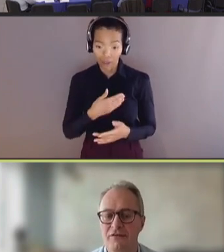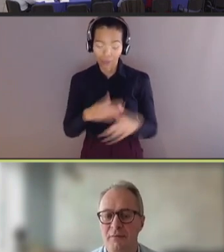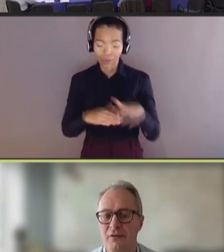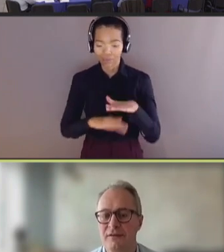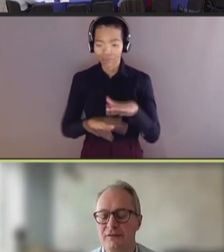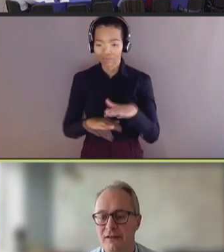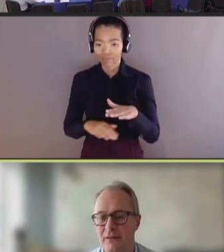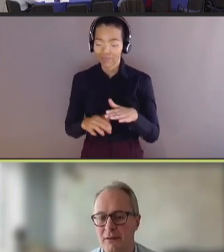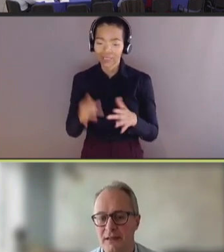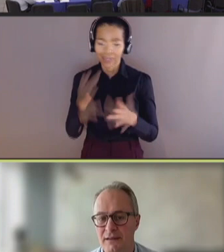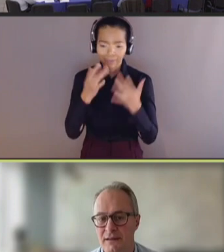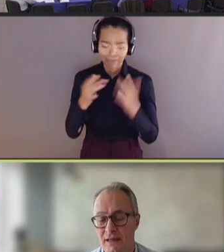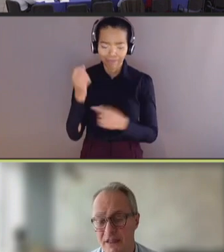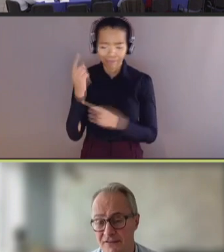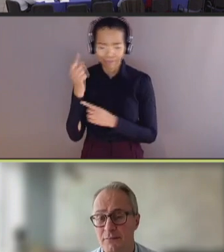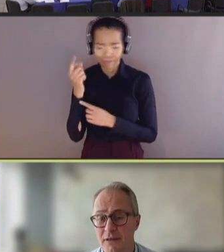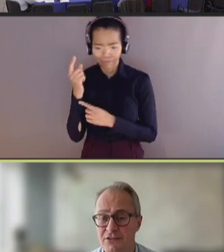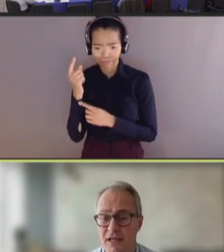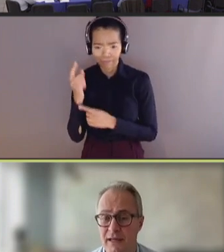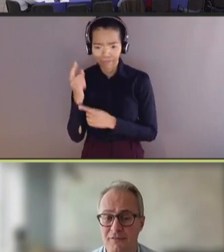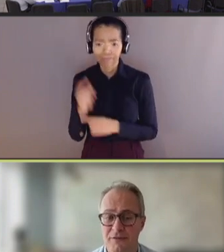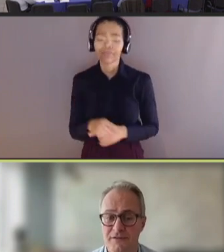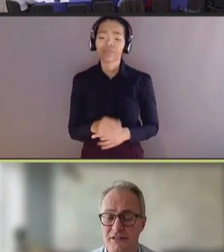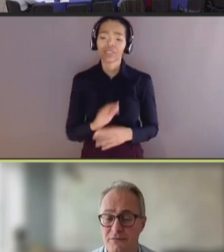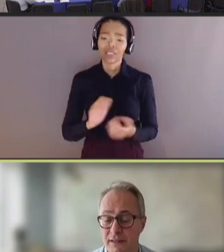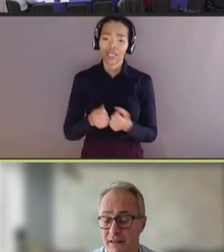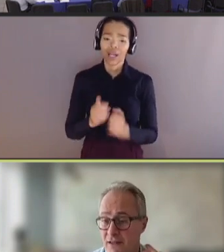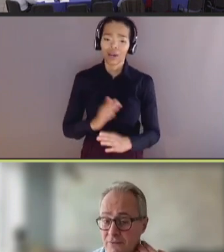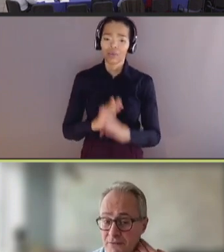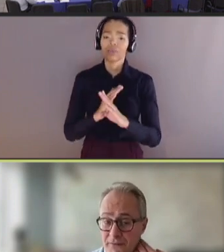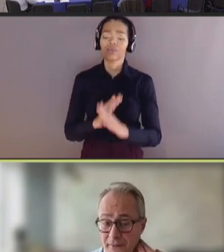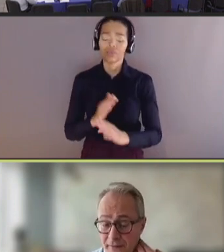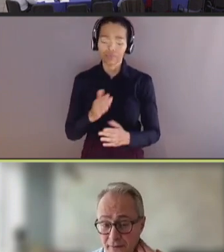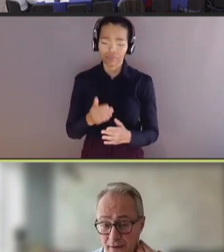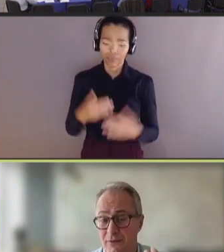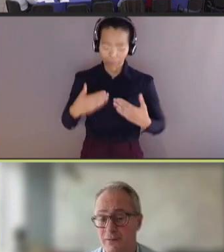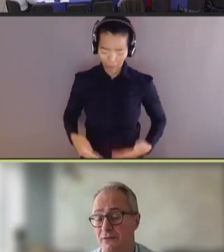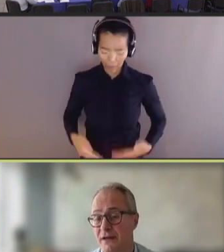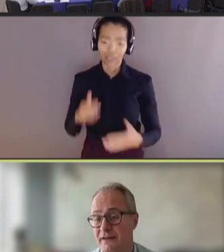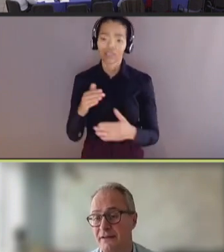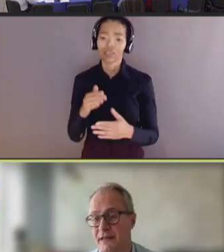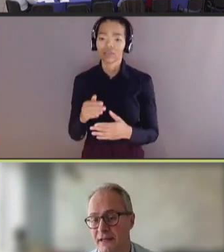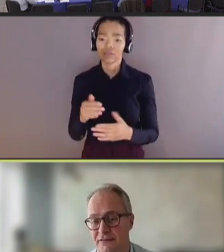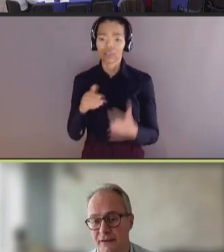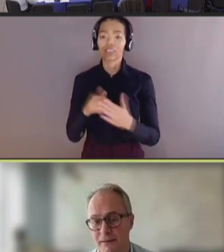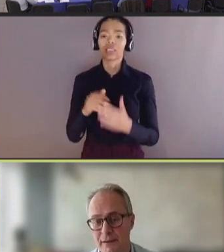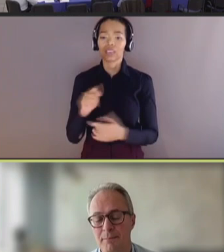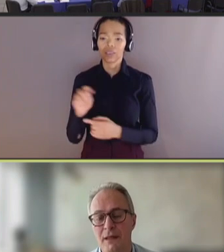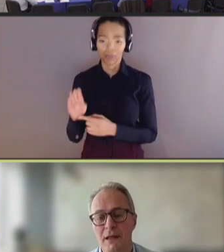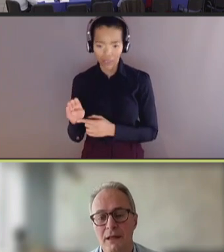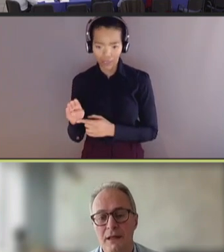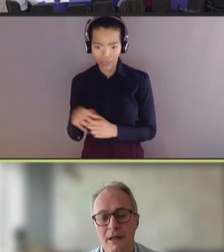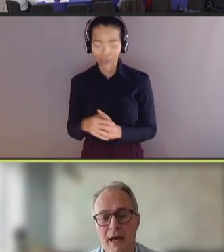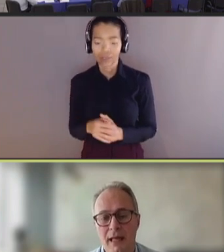immunity to TB is the major gap for developing a novel therapy or vaccine against TB.